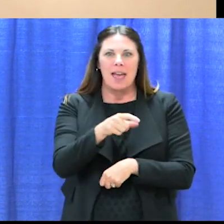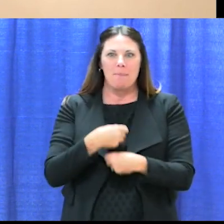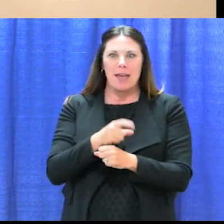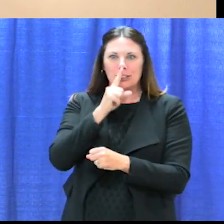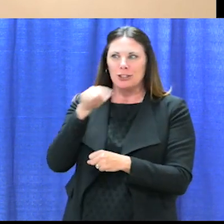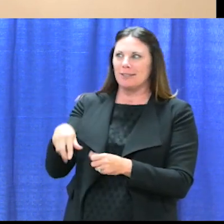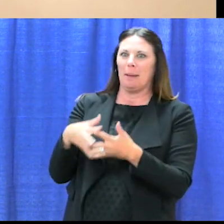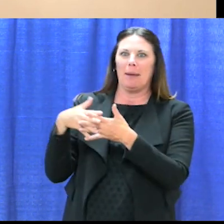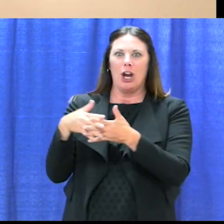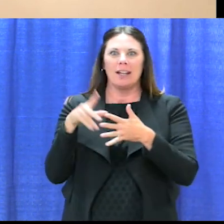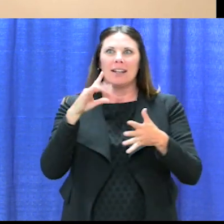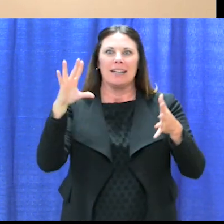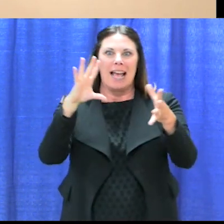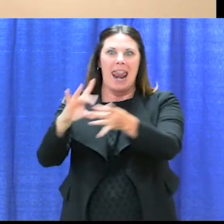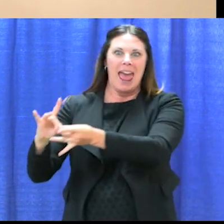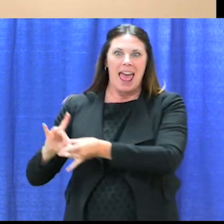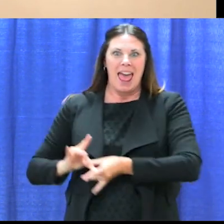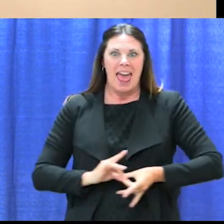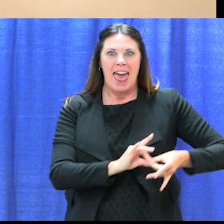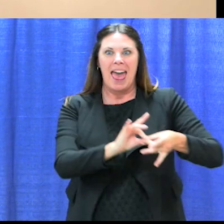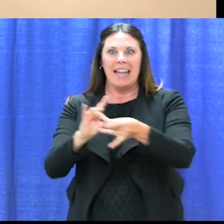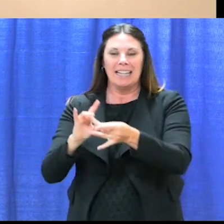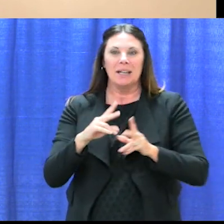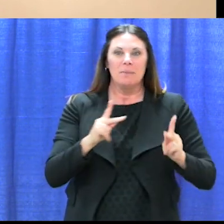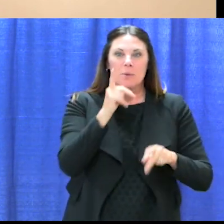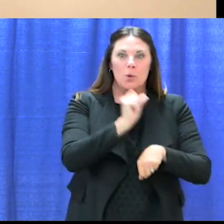that our first responders stay connected, that our medical professionals in addition